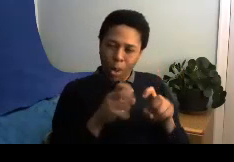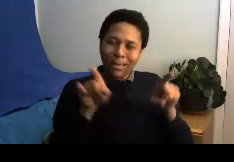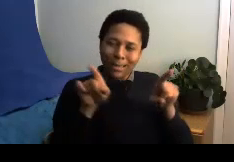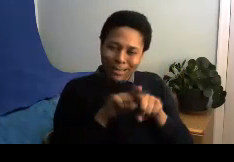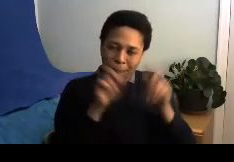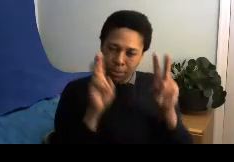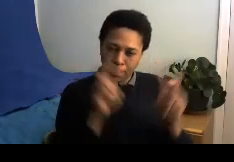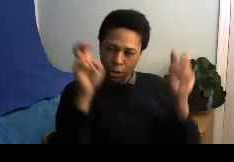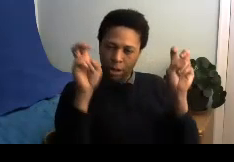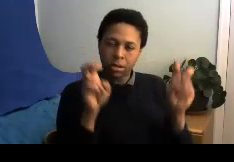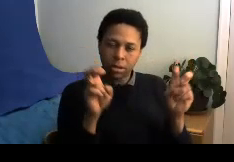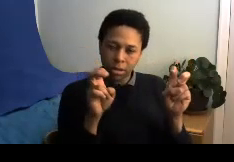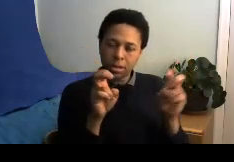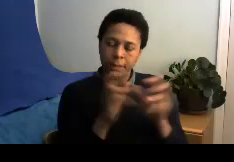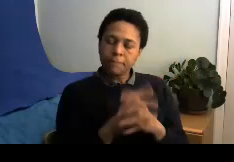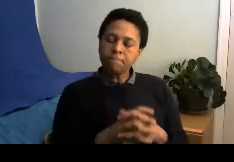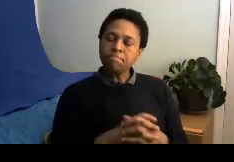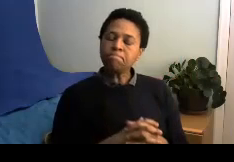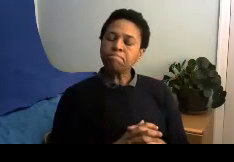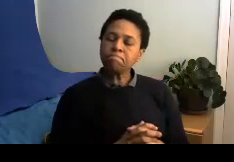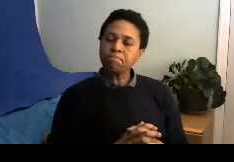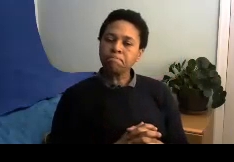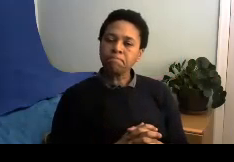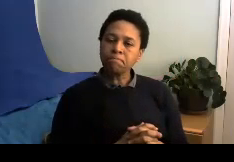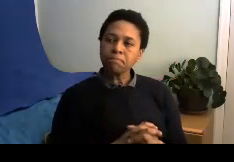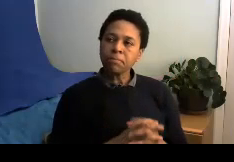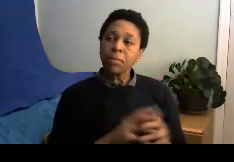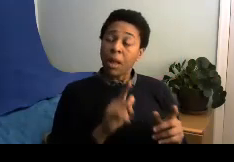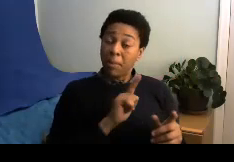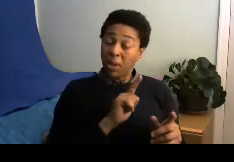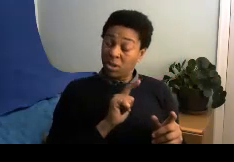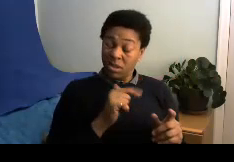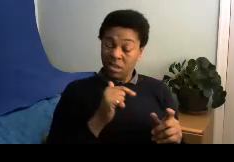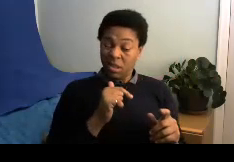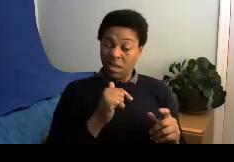through, such as self denial of my sort of Black masculinity,